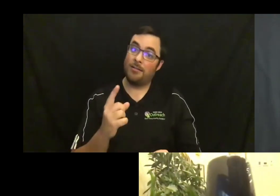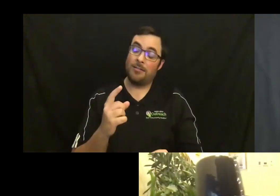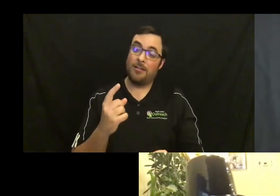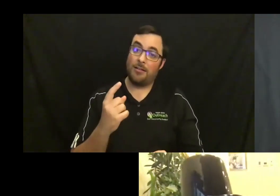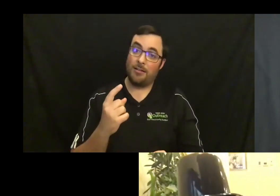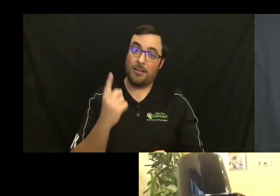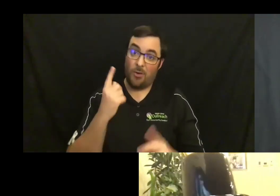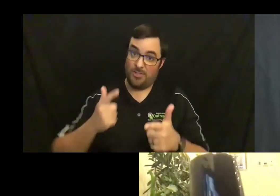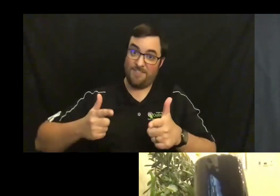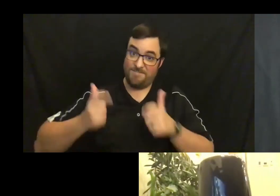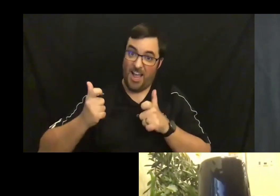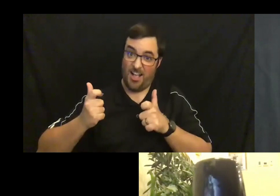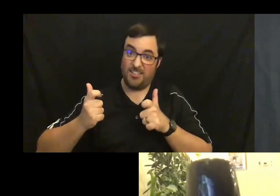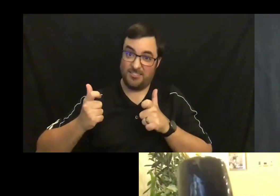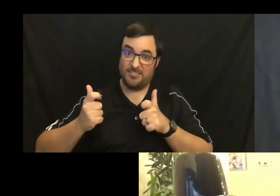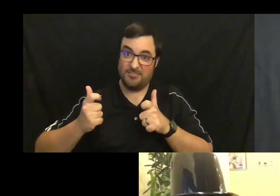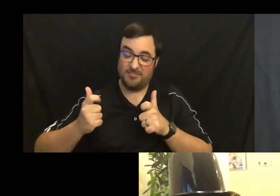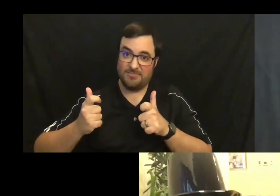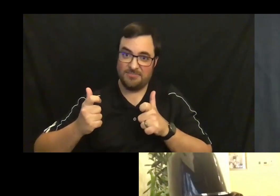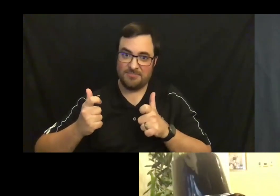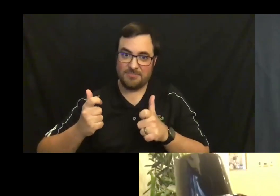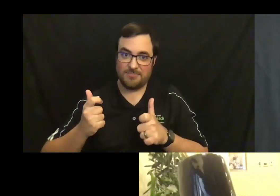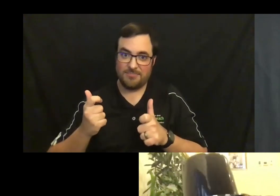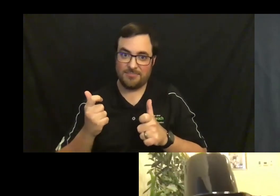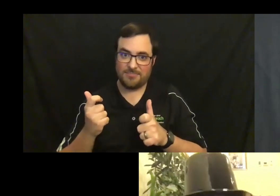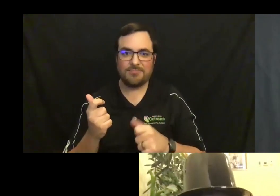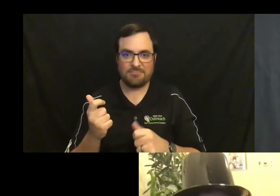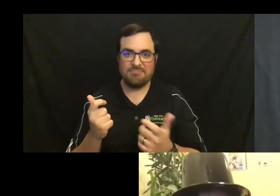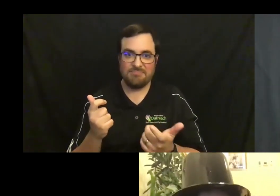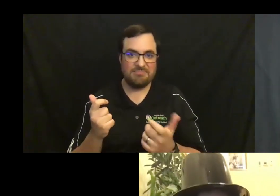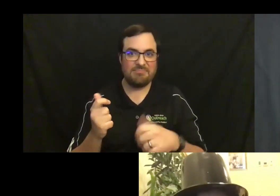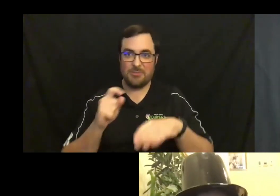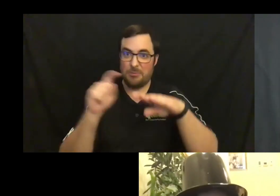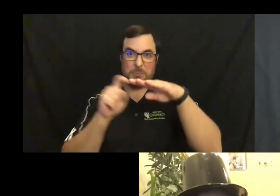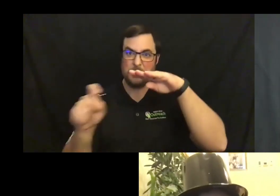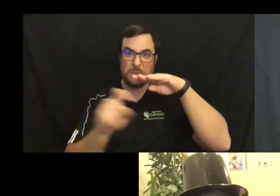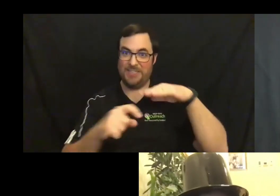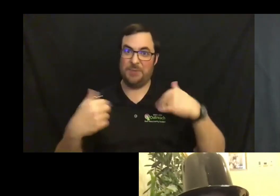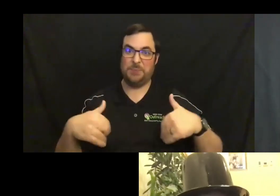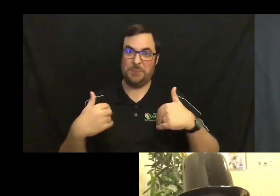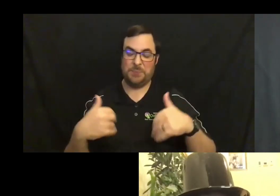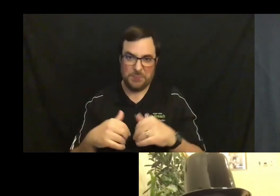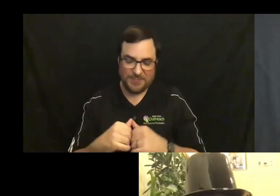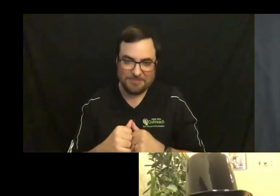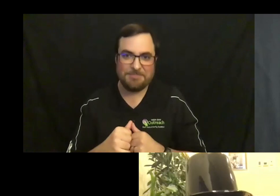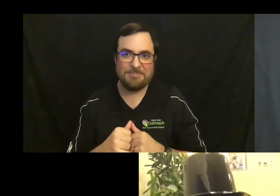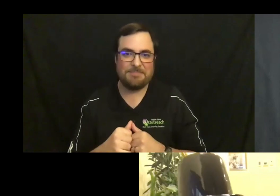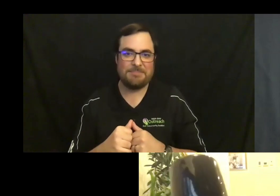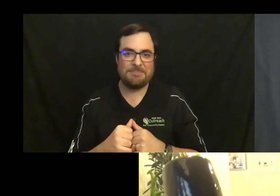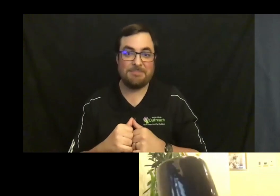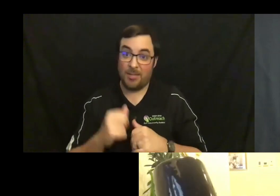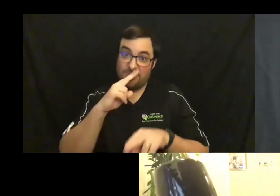and it was going at you-you know? And it was fun.